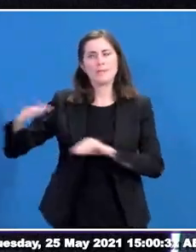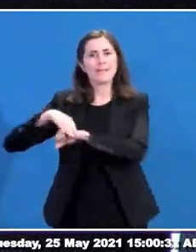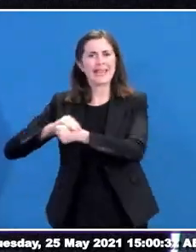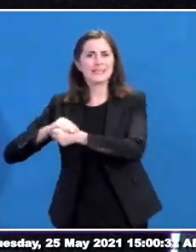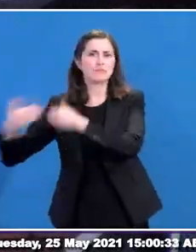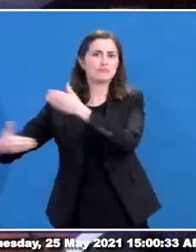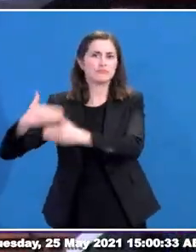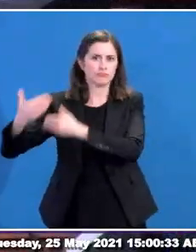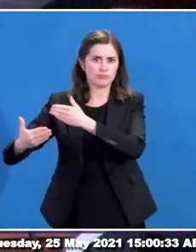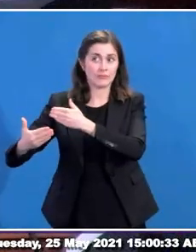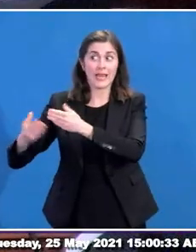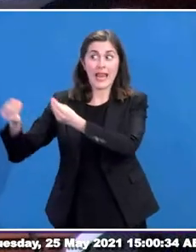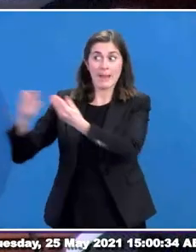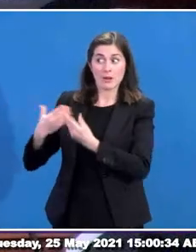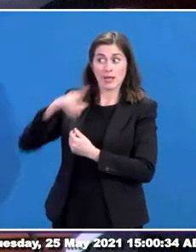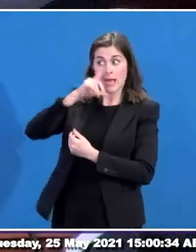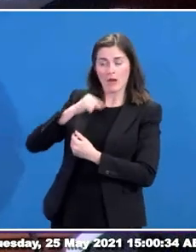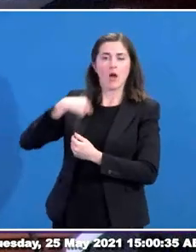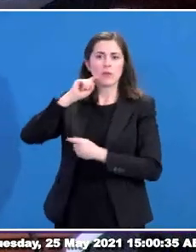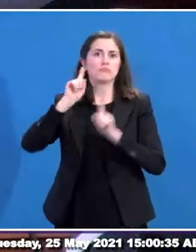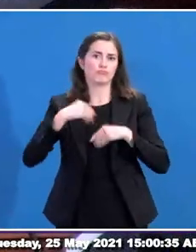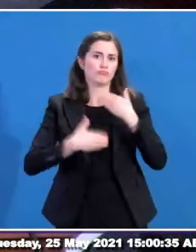Can I summarise it this way: was it the case that while the